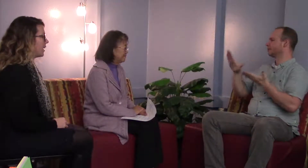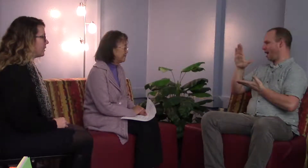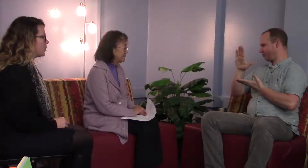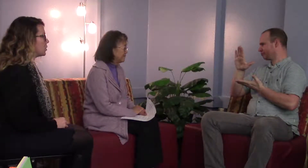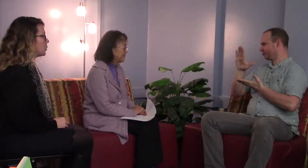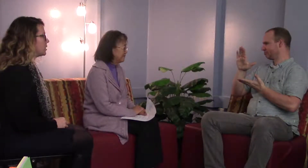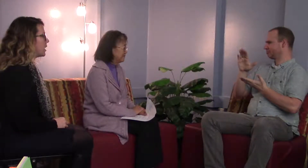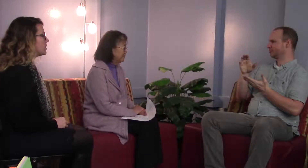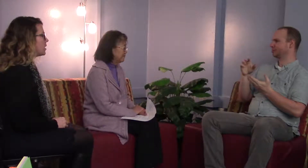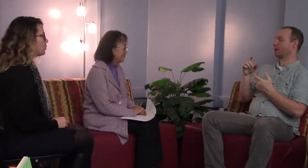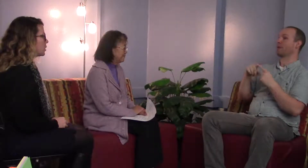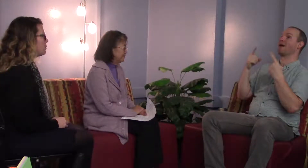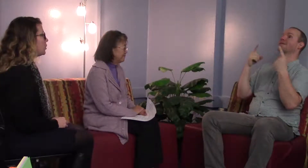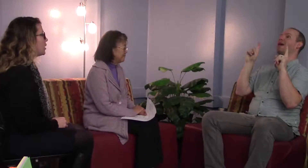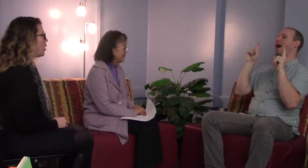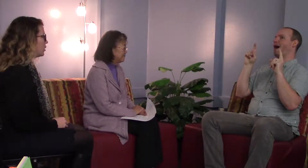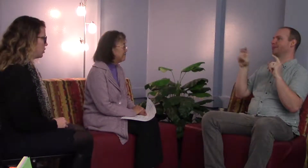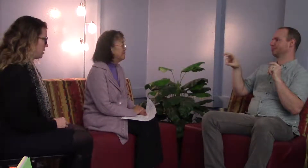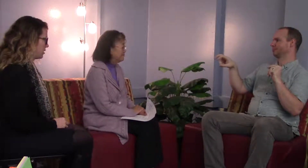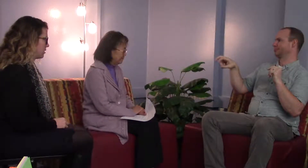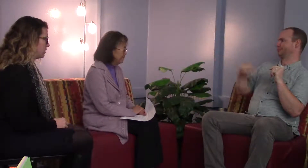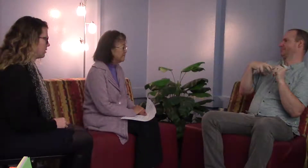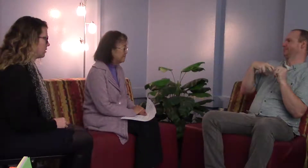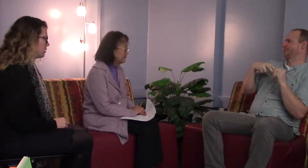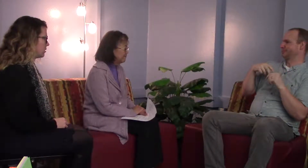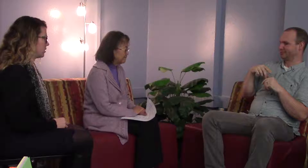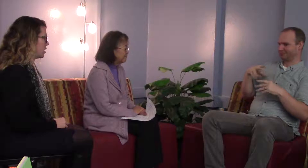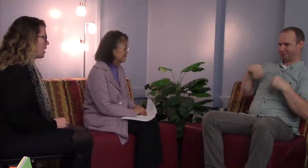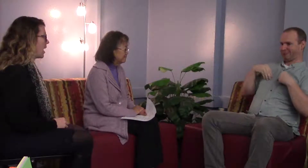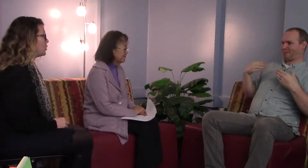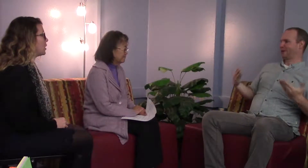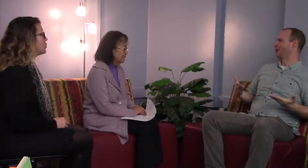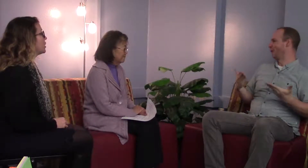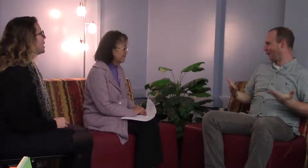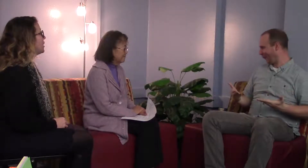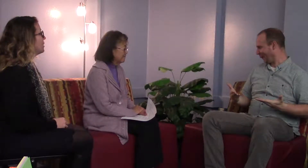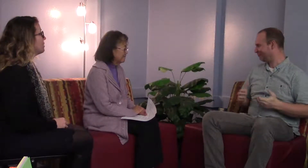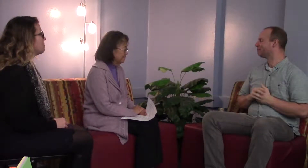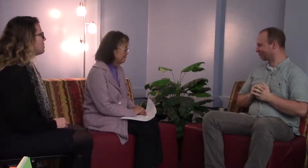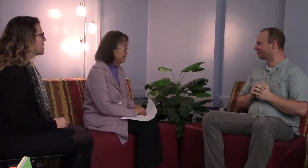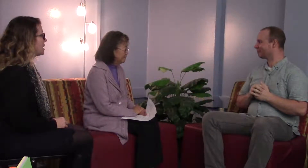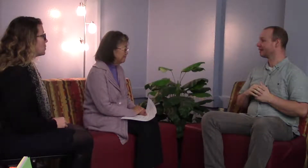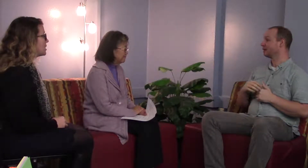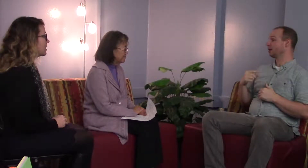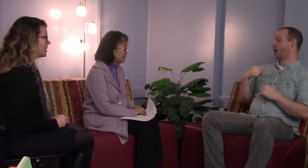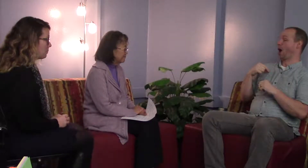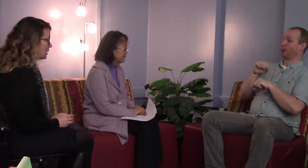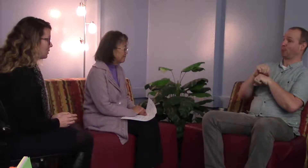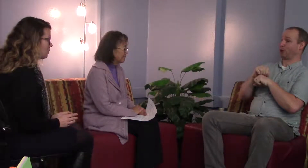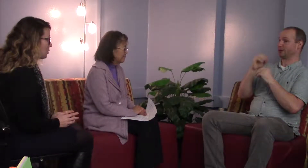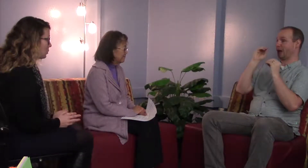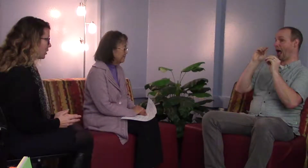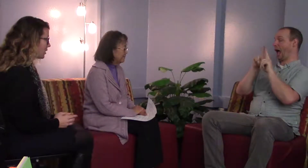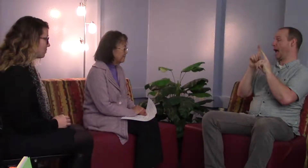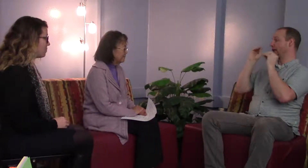And I've also worked at several community colleges. I transferred here because I accepted the work.